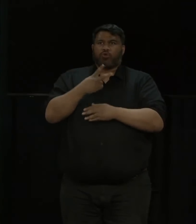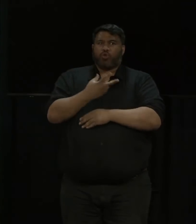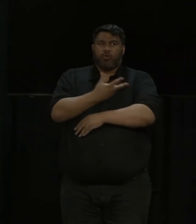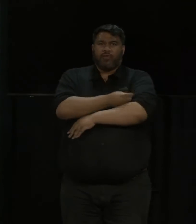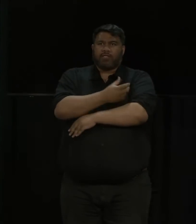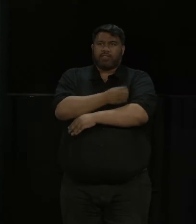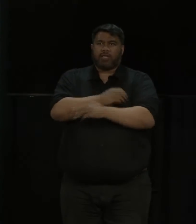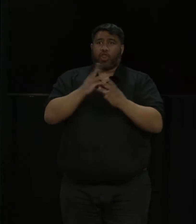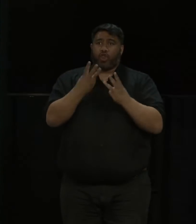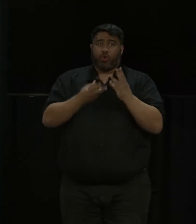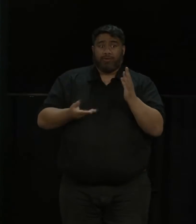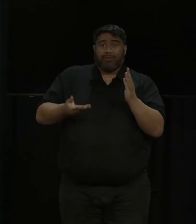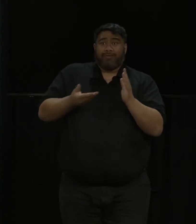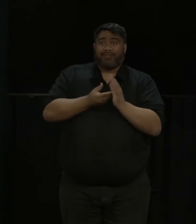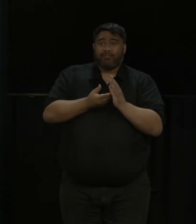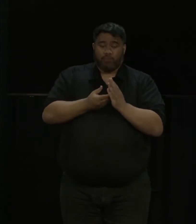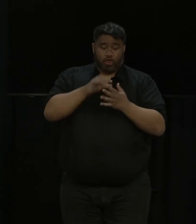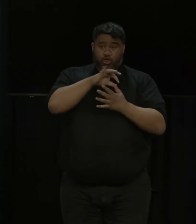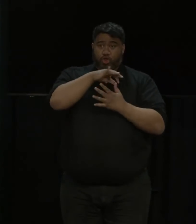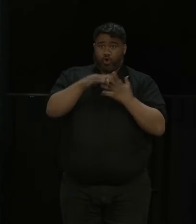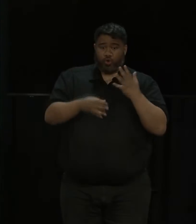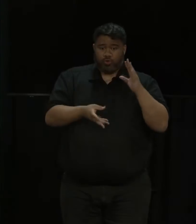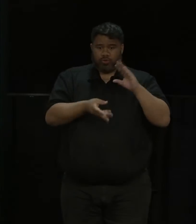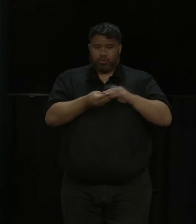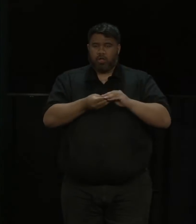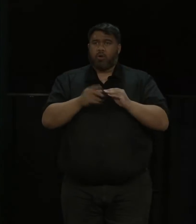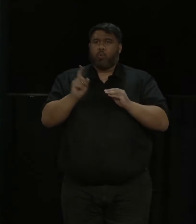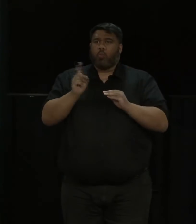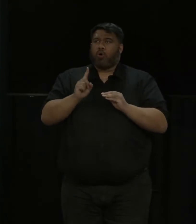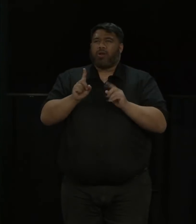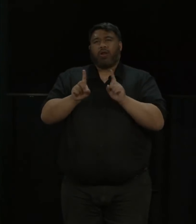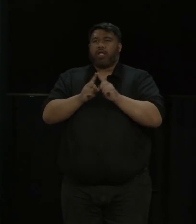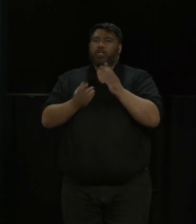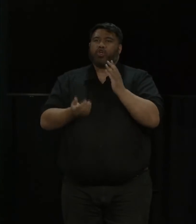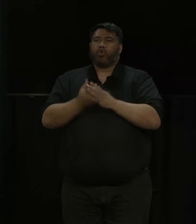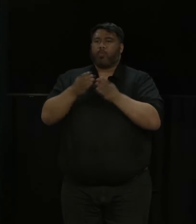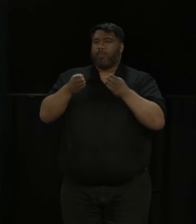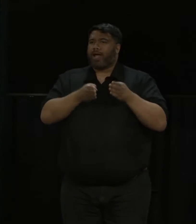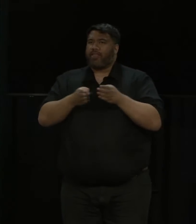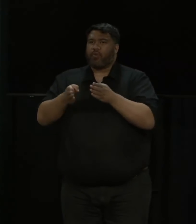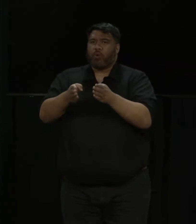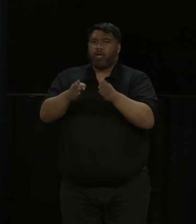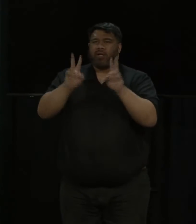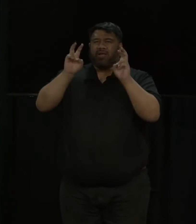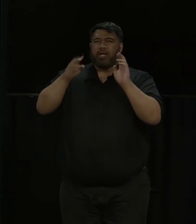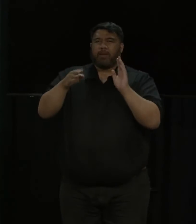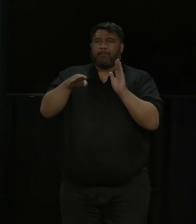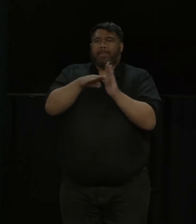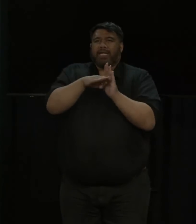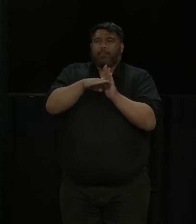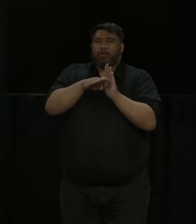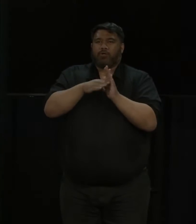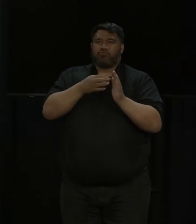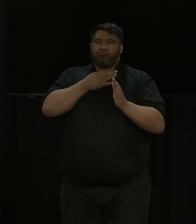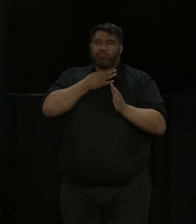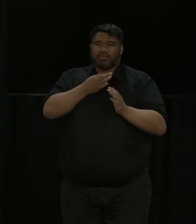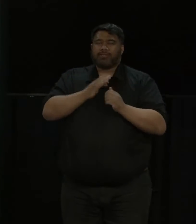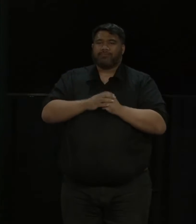received their first vaccinations over six months ago which includes many of our people over the age of 65.